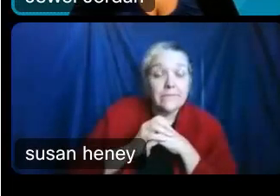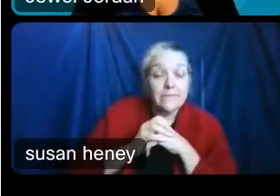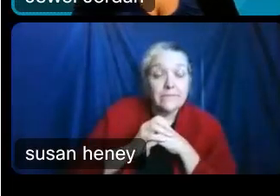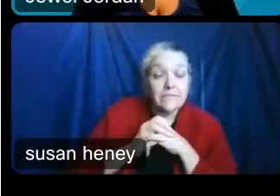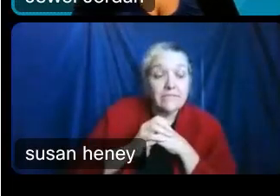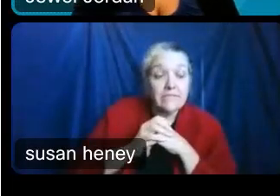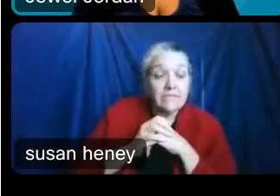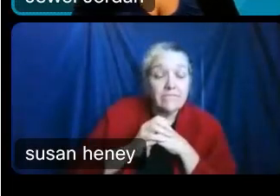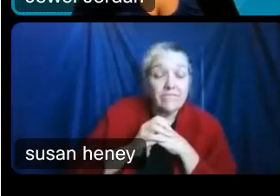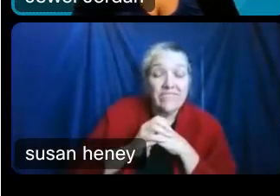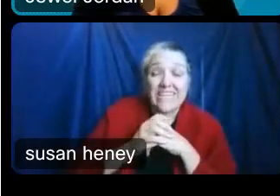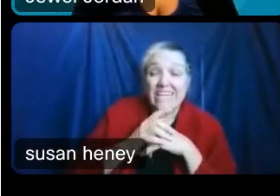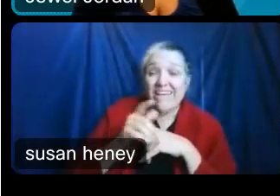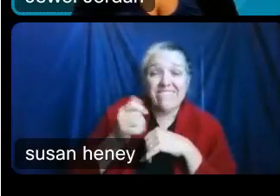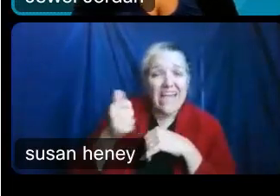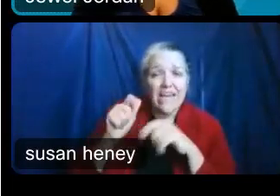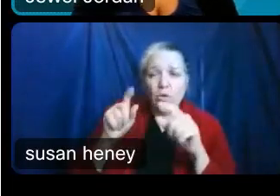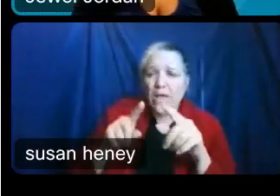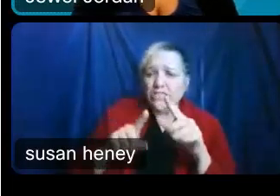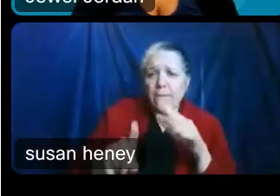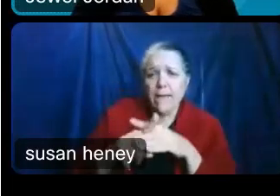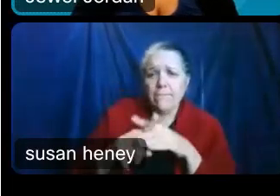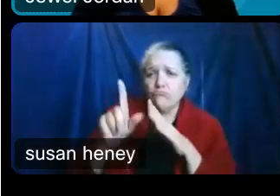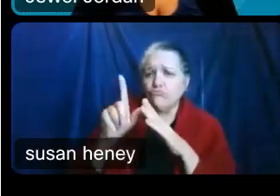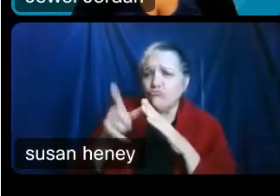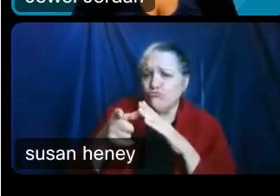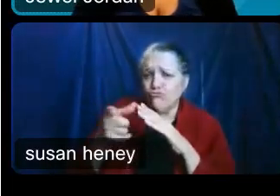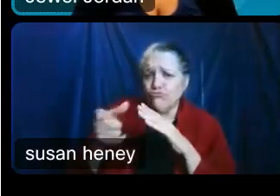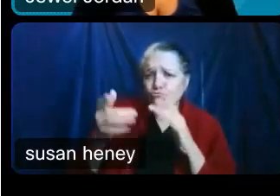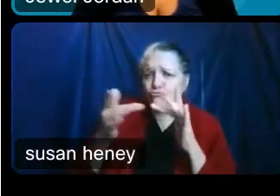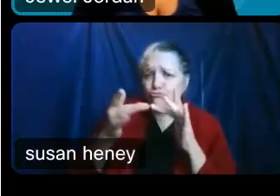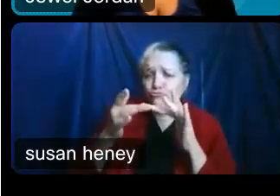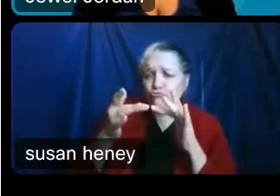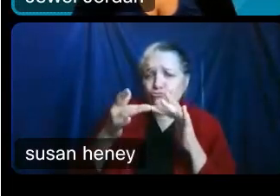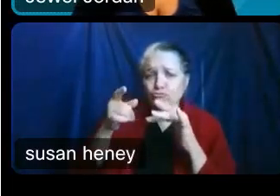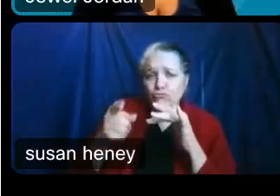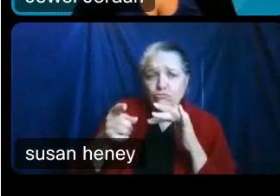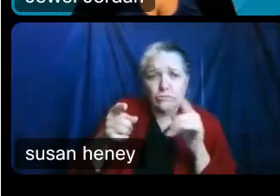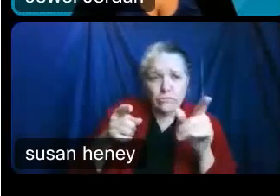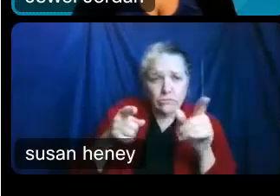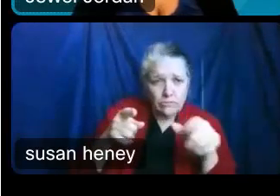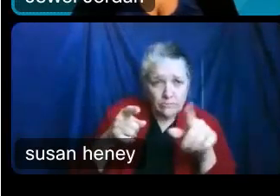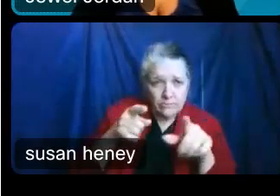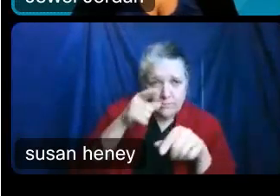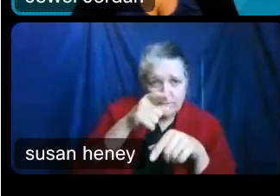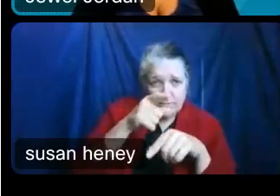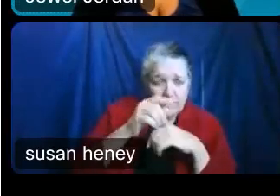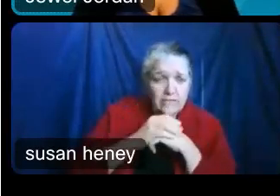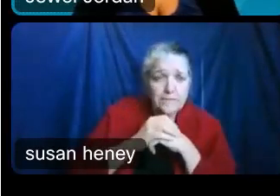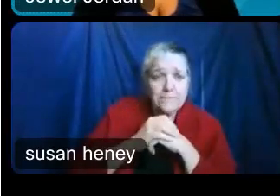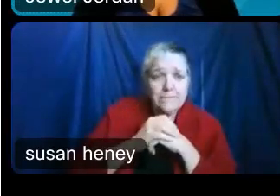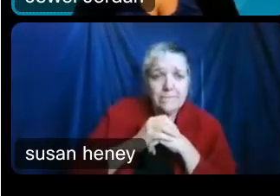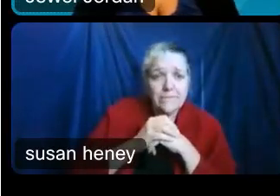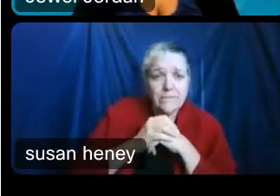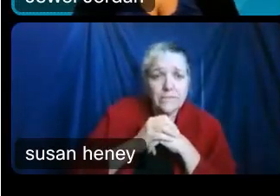of any questions following today's webinar, please contact us using the information on this slide. You can also connect with us by subscribing